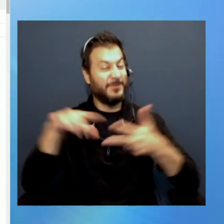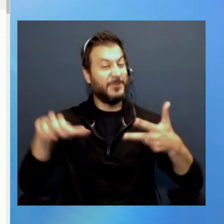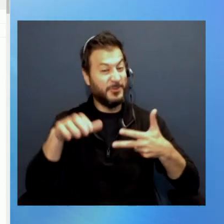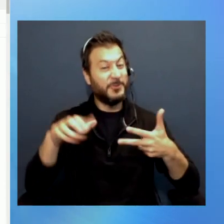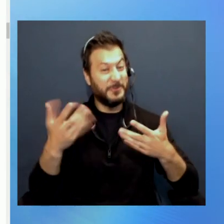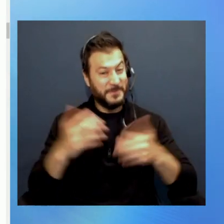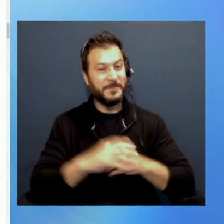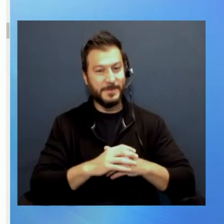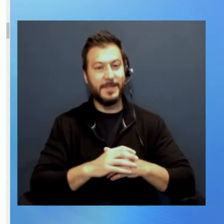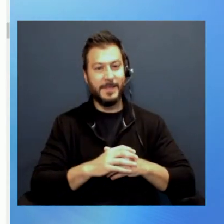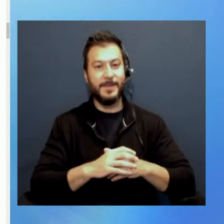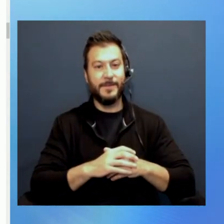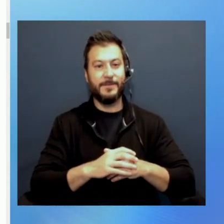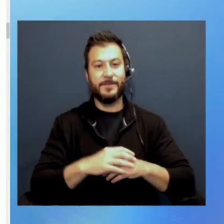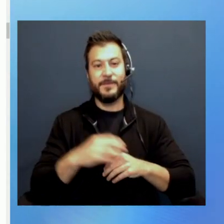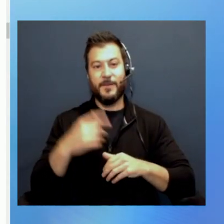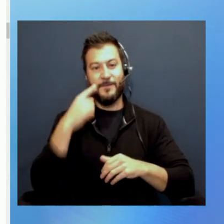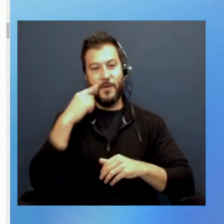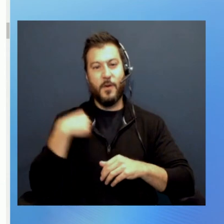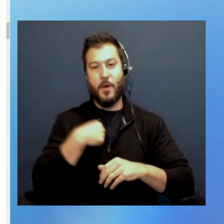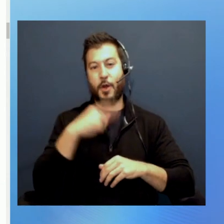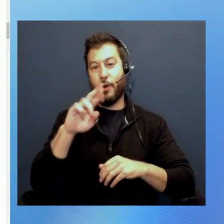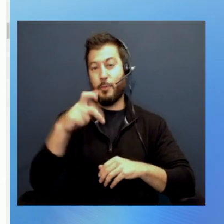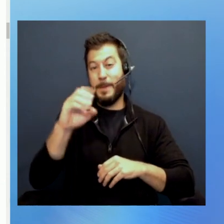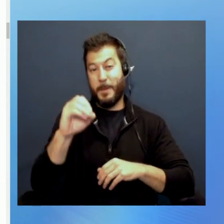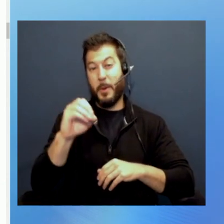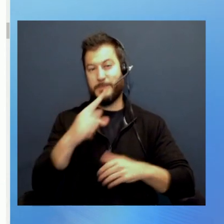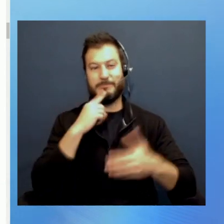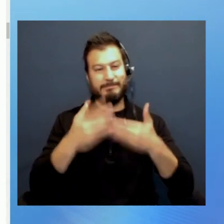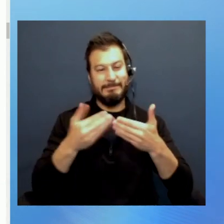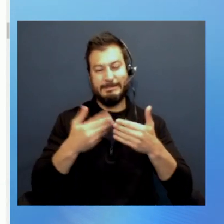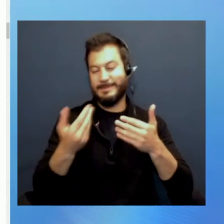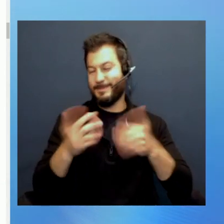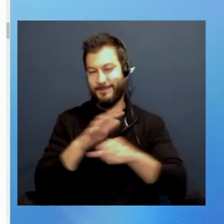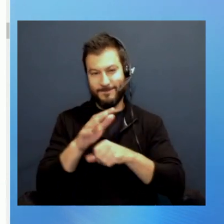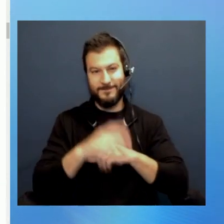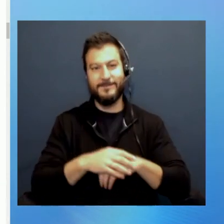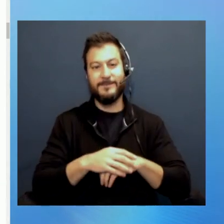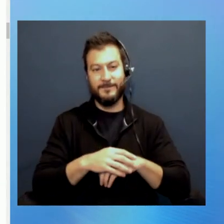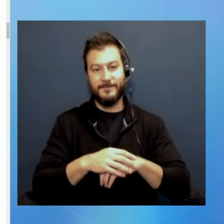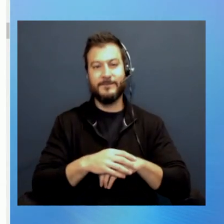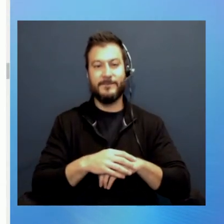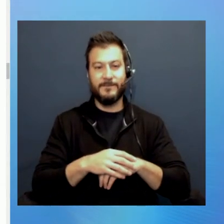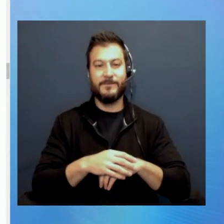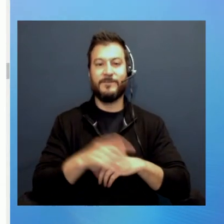that you need to do. So repo, that's easy enough.